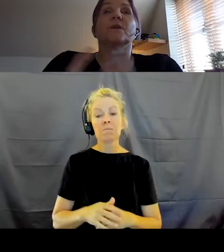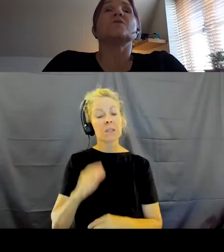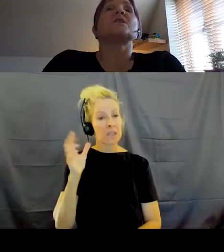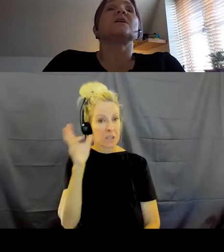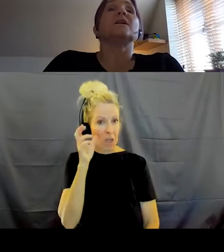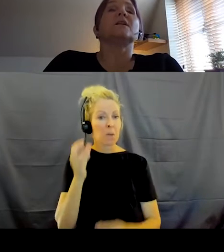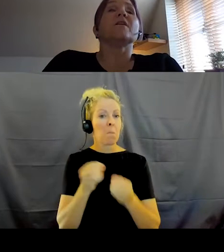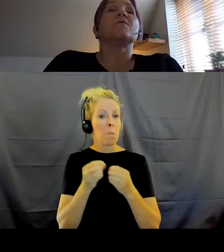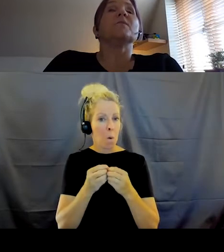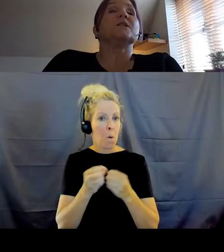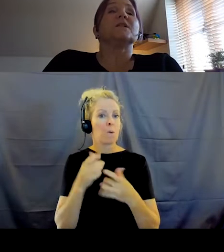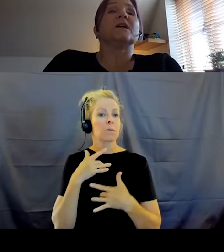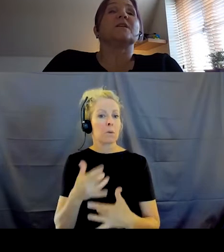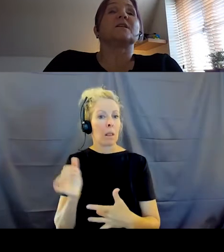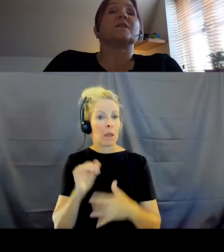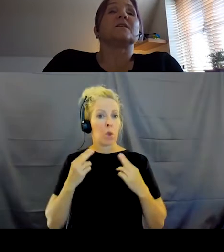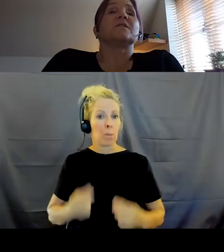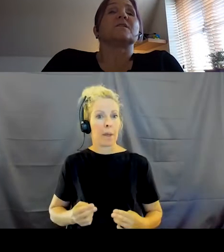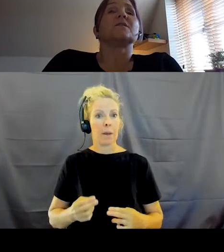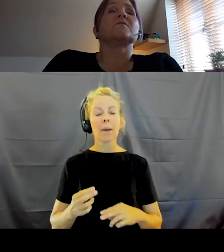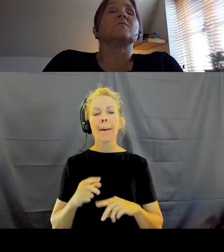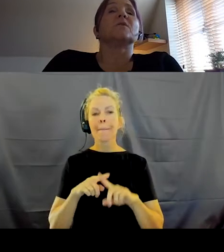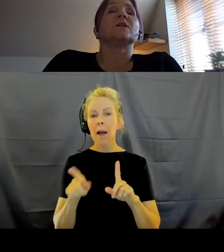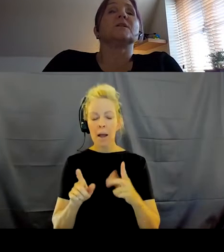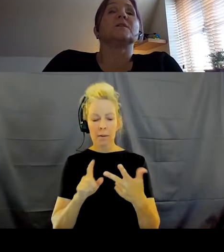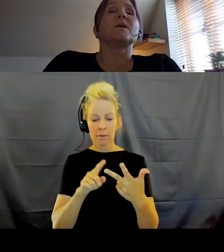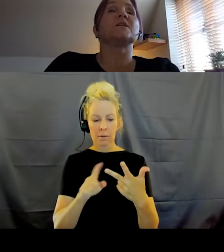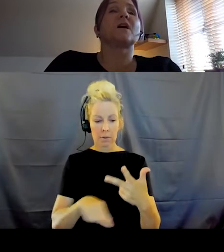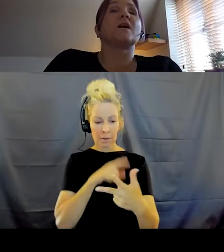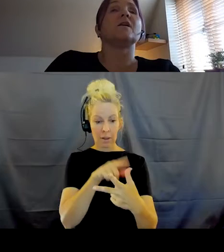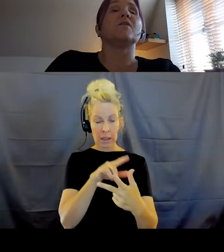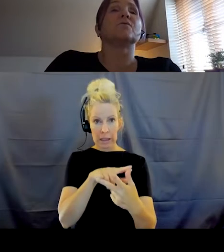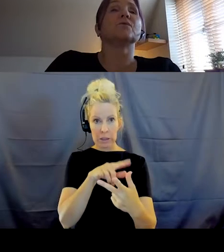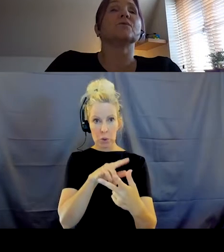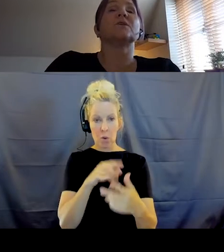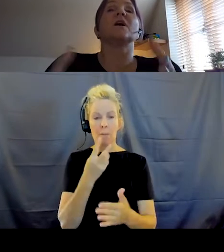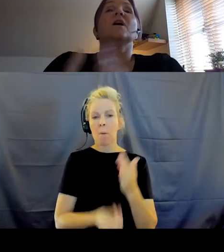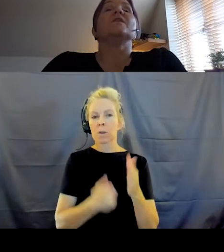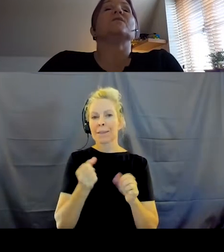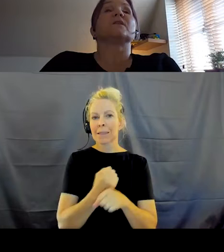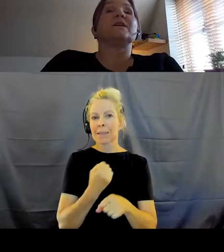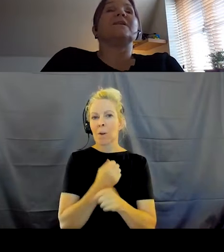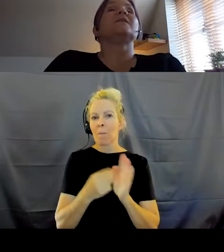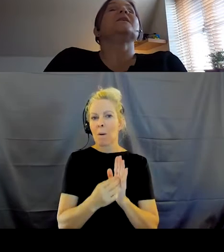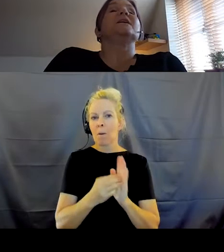interesting, like former TTS it is a statistical model based entirely on rules, the difference here